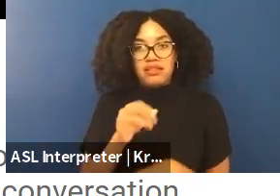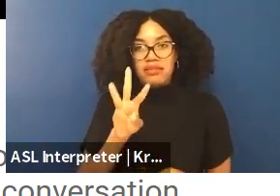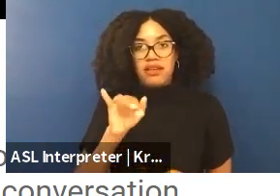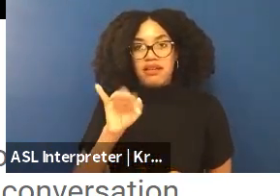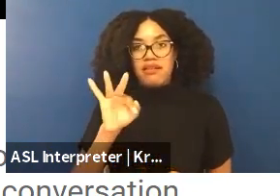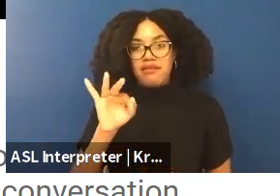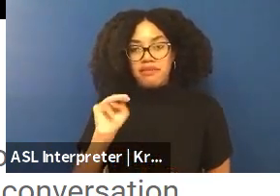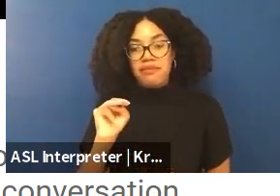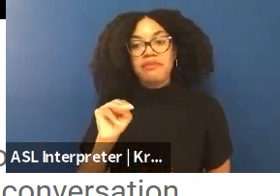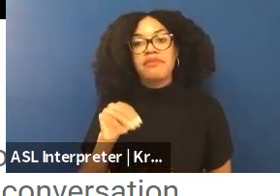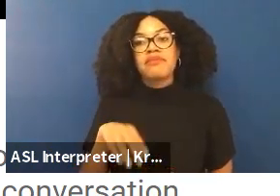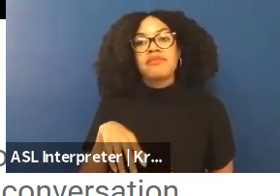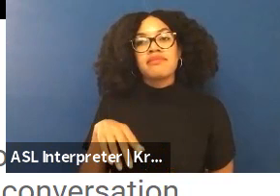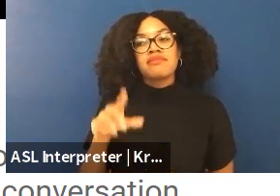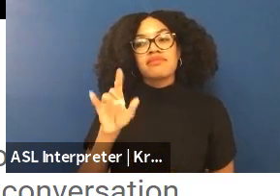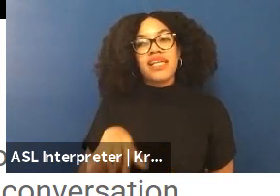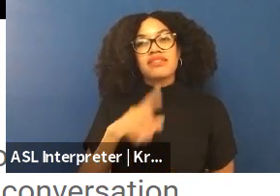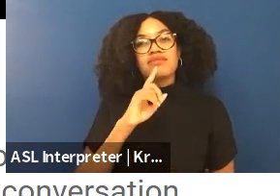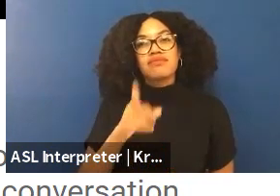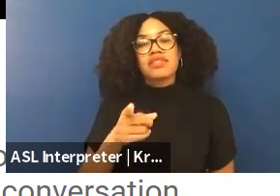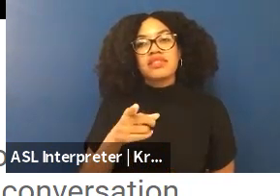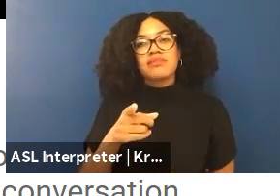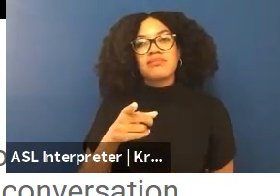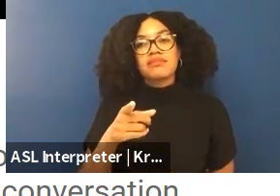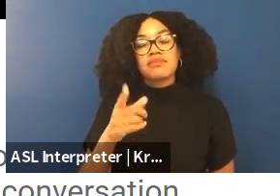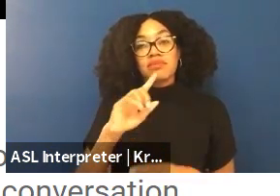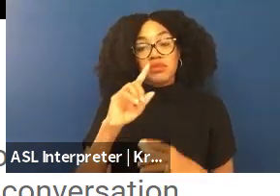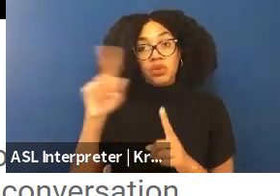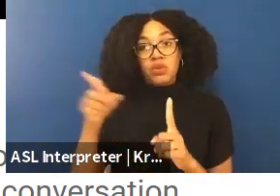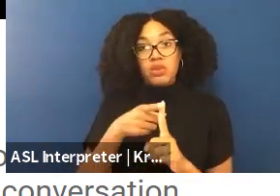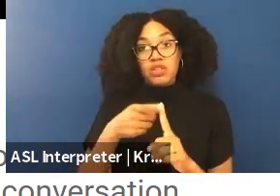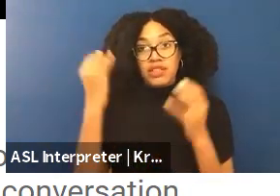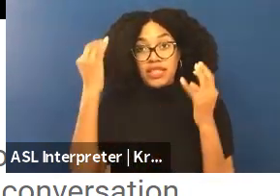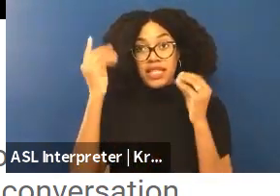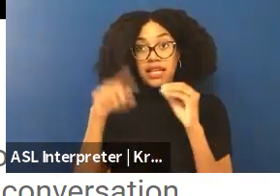you with an initiative, think about how you can put that-- promote that faculty person's face